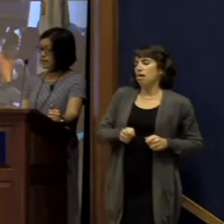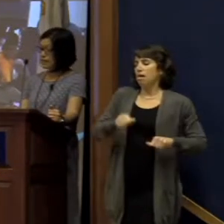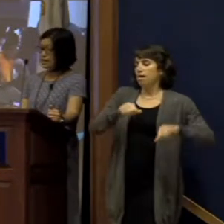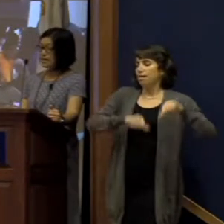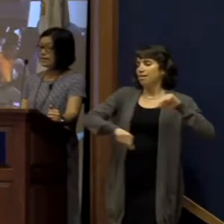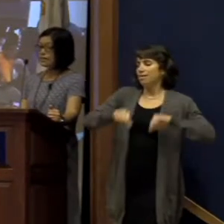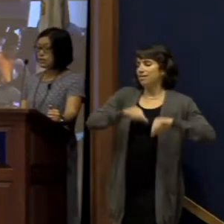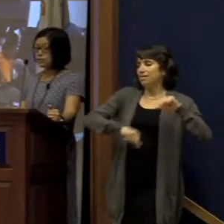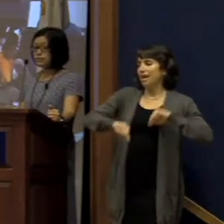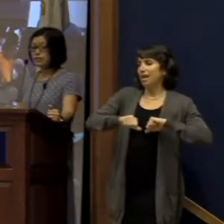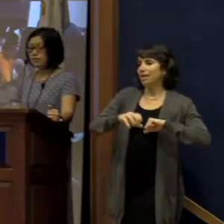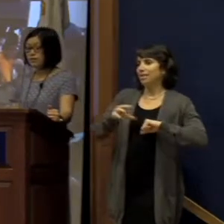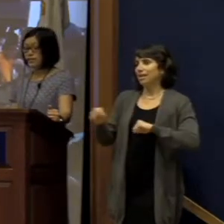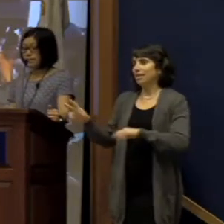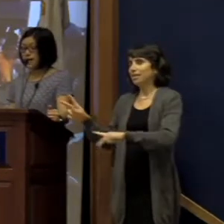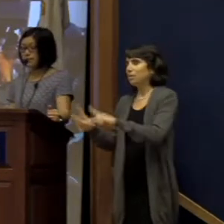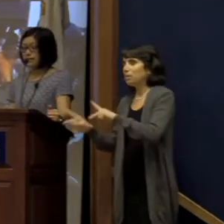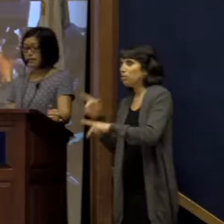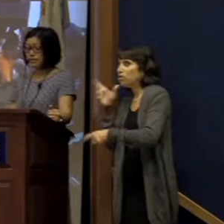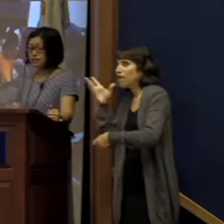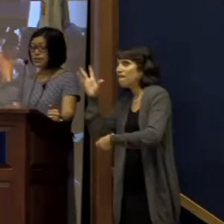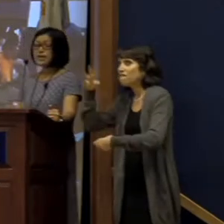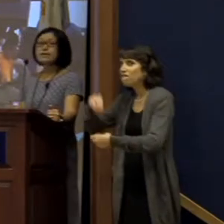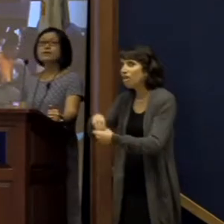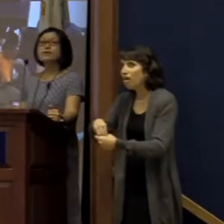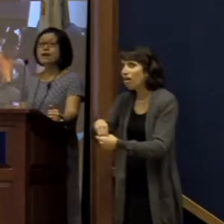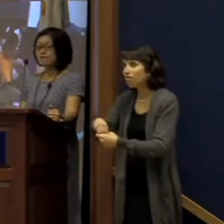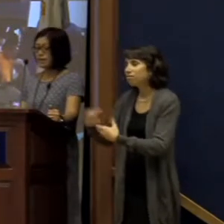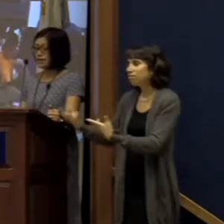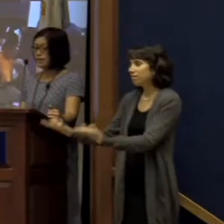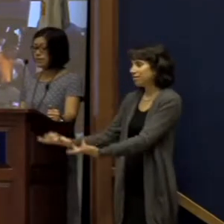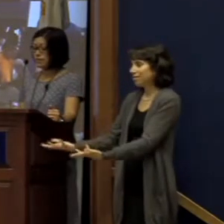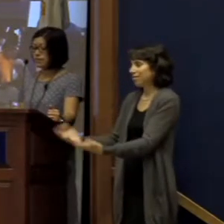This goes beyond the stem pipeline issues into everyday oppressions